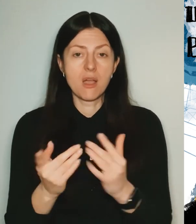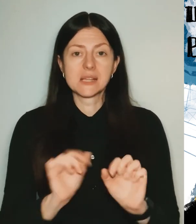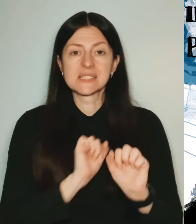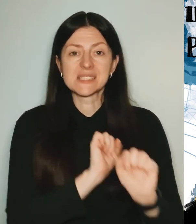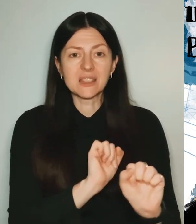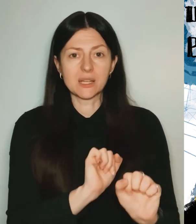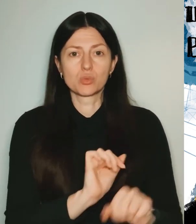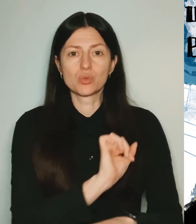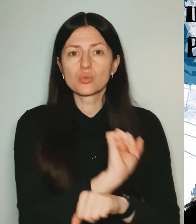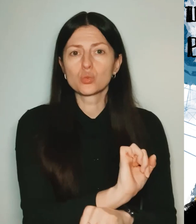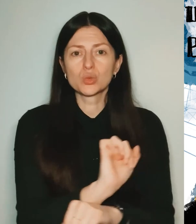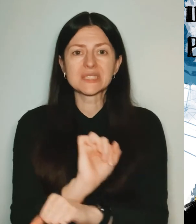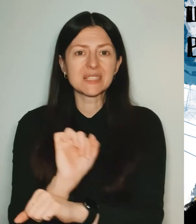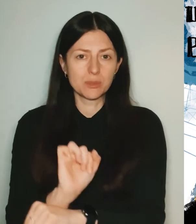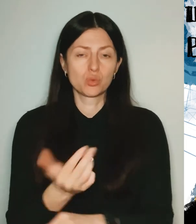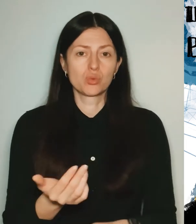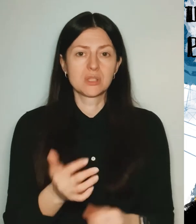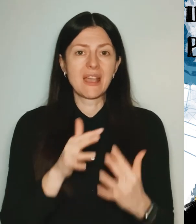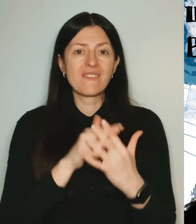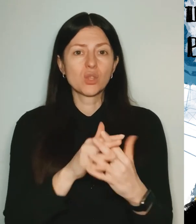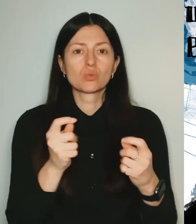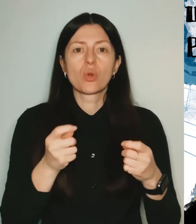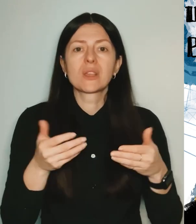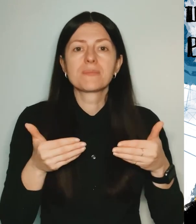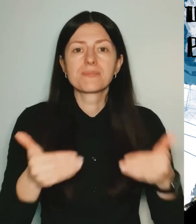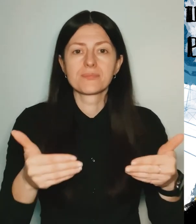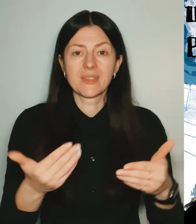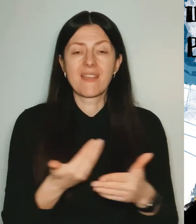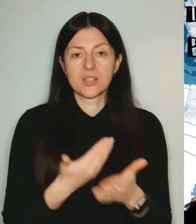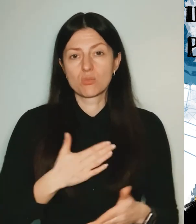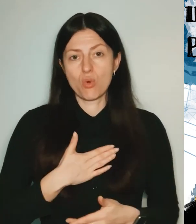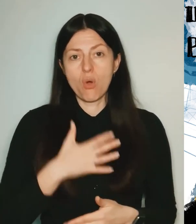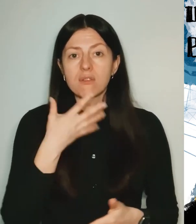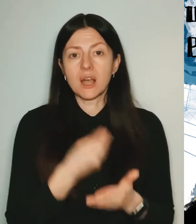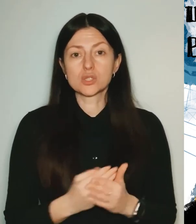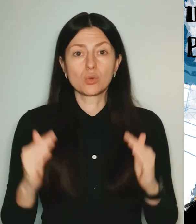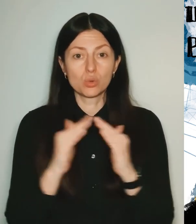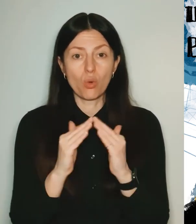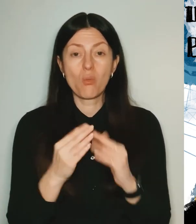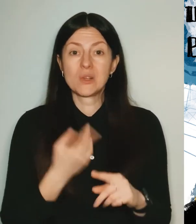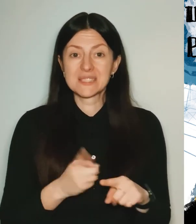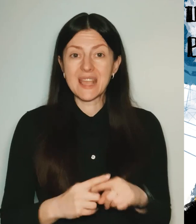at the price of their own lives, peace, and homes.